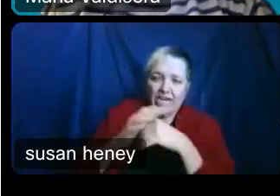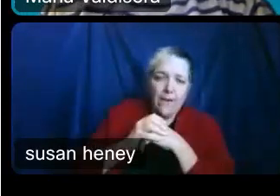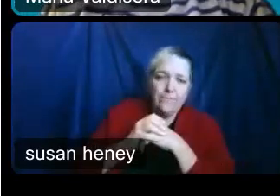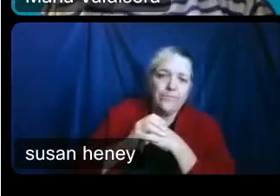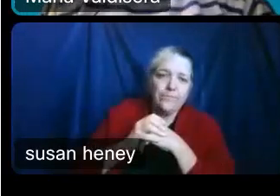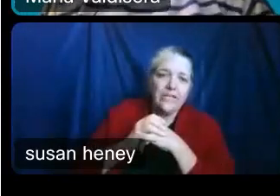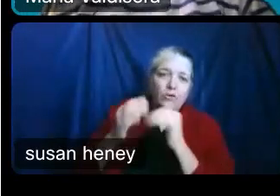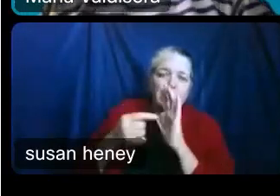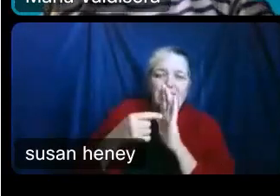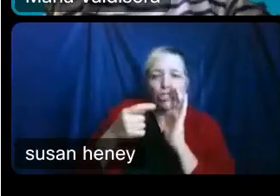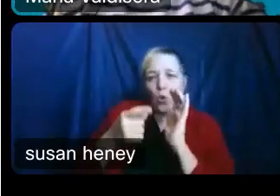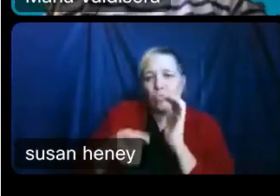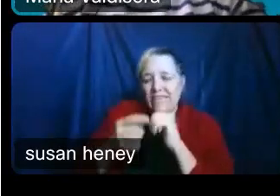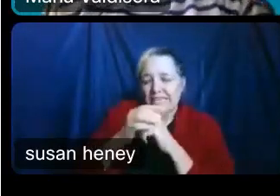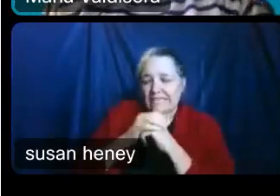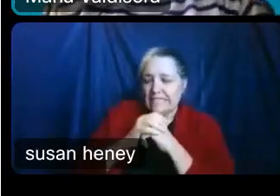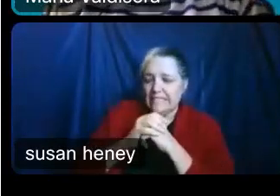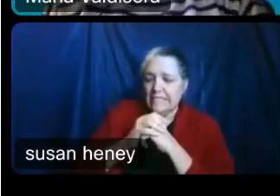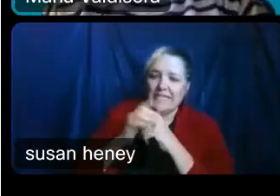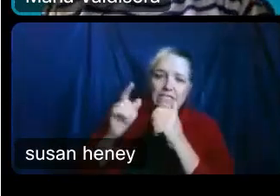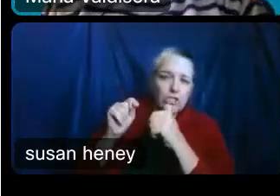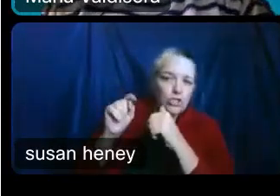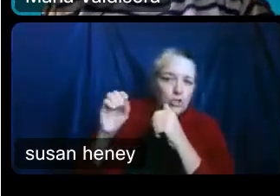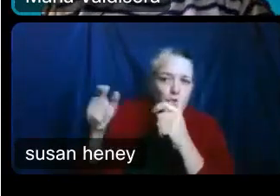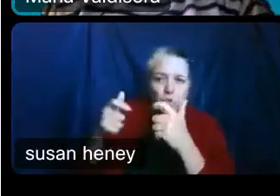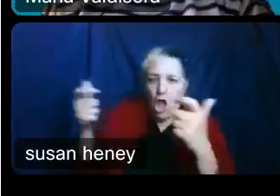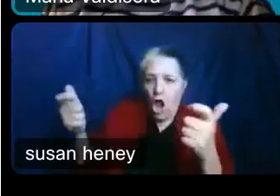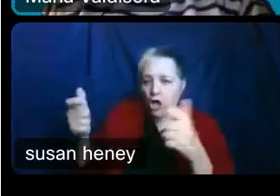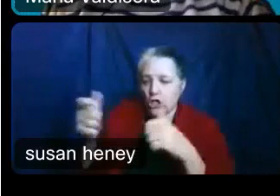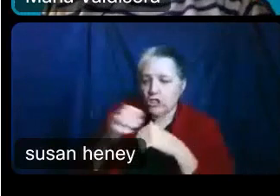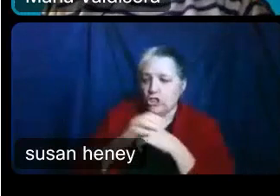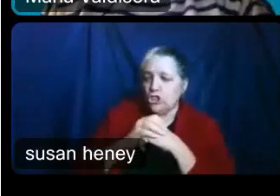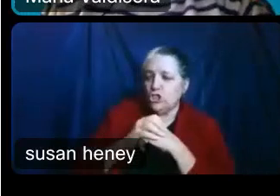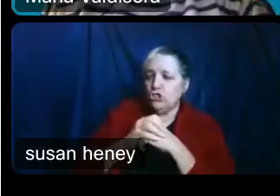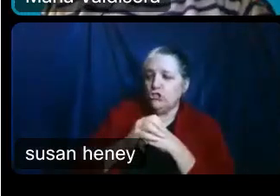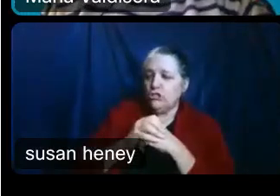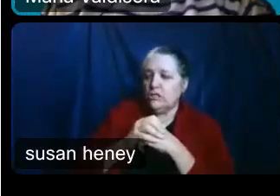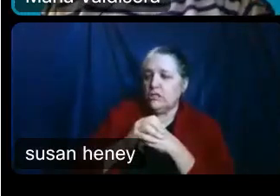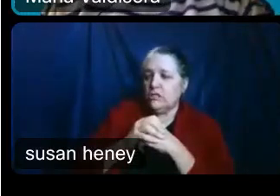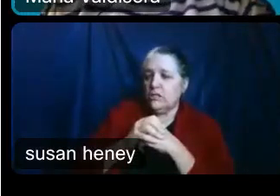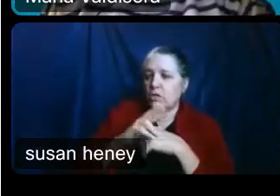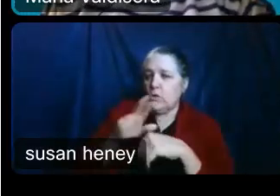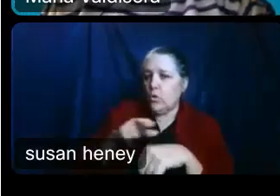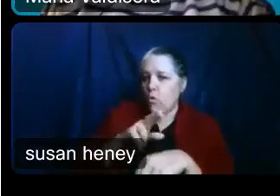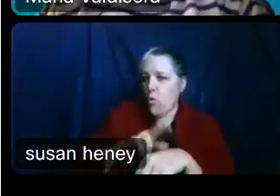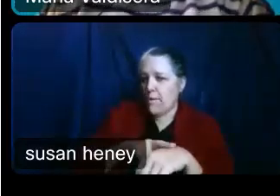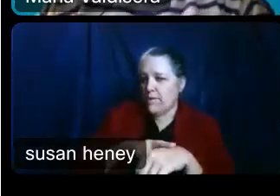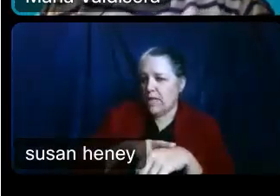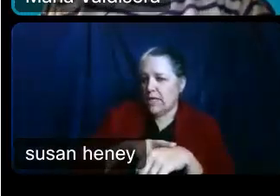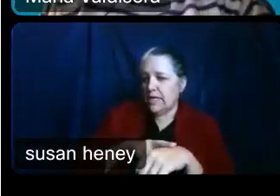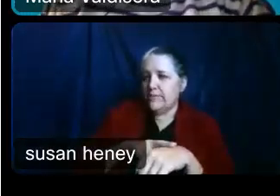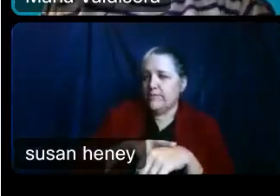saying that the table is too large to display. Typically, I tend to either use that download